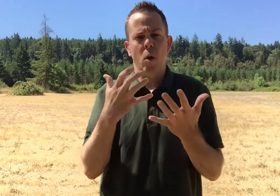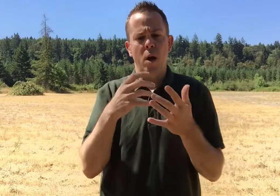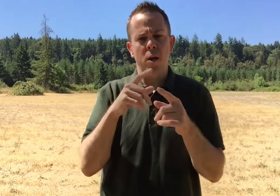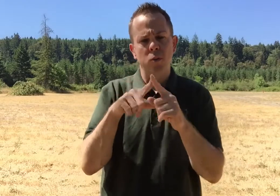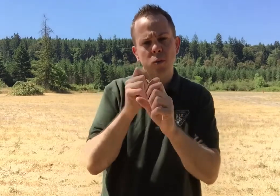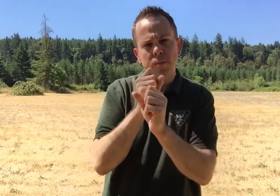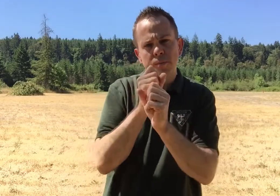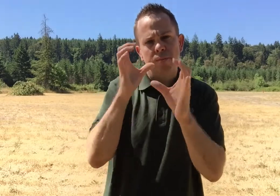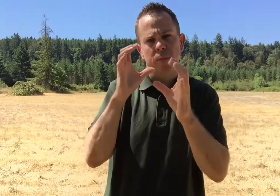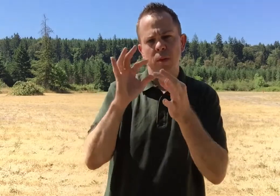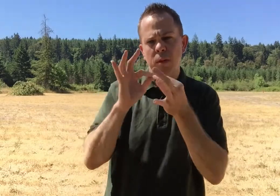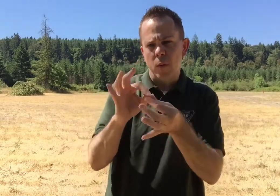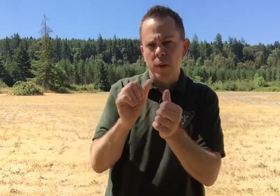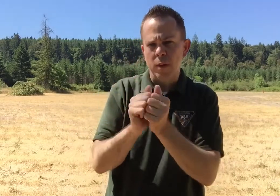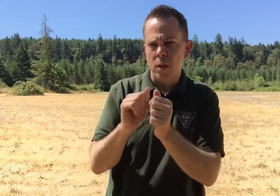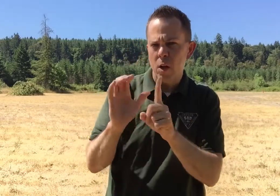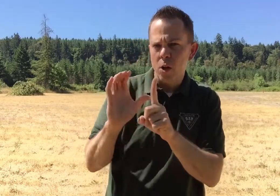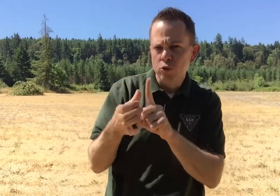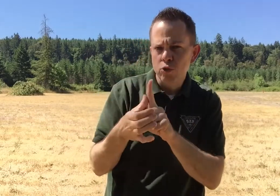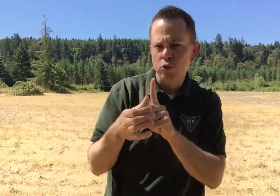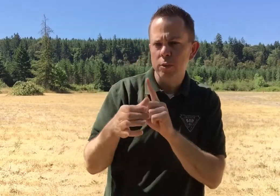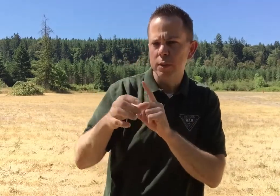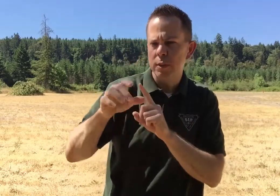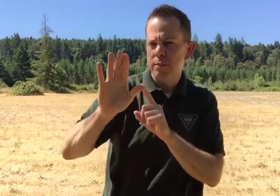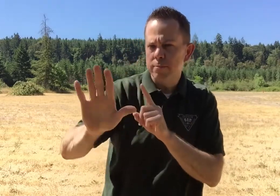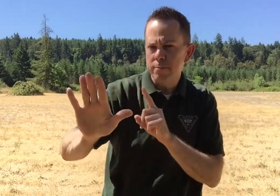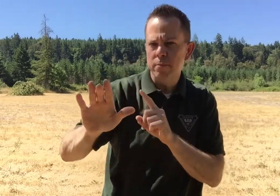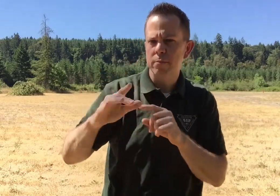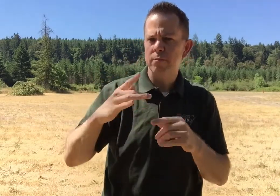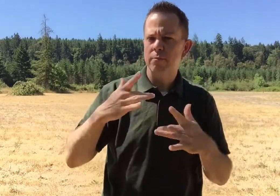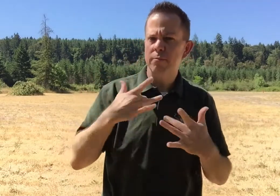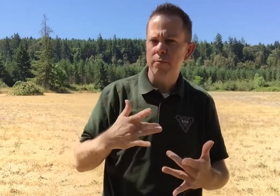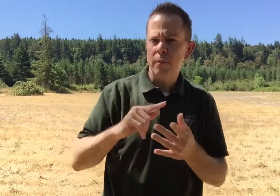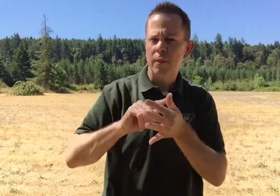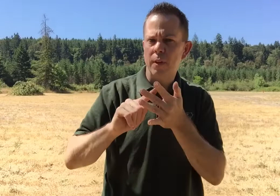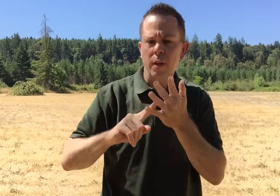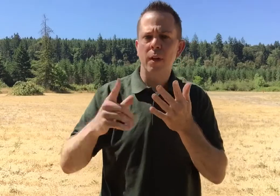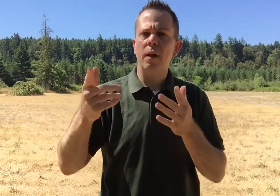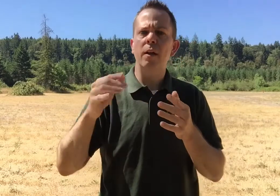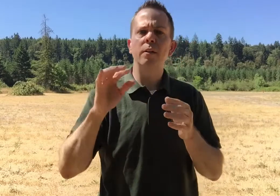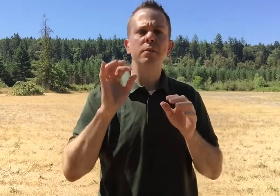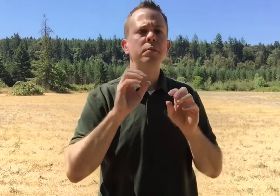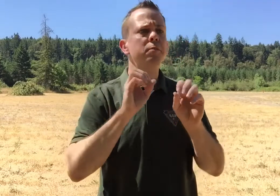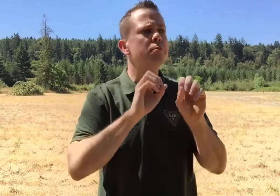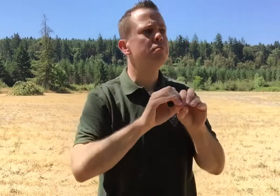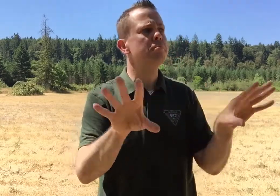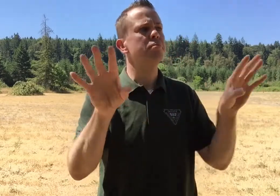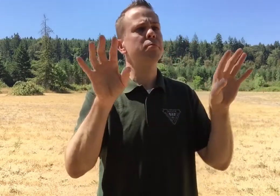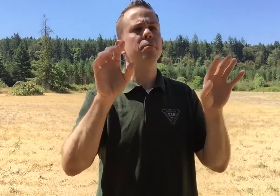as well as finding a way to be cognizant of Deaf culture